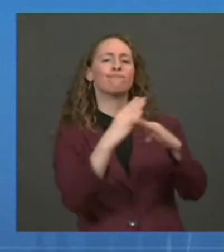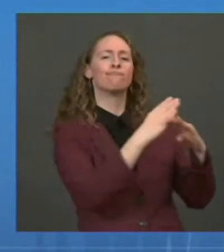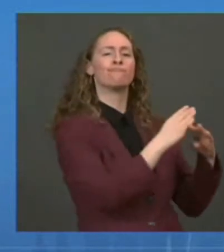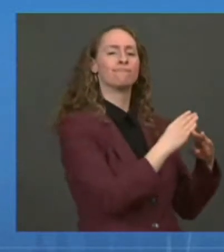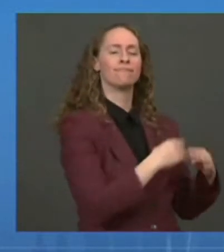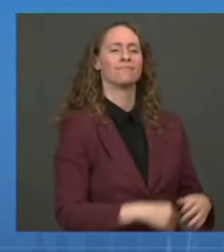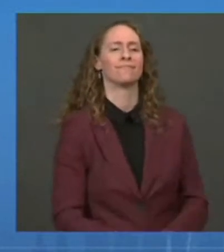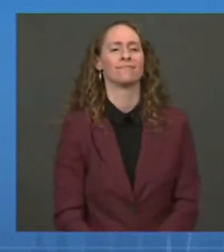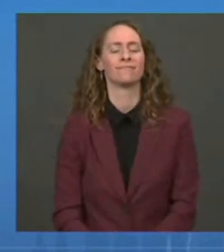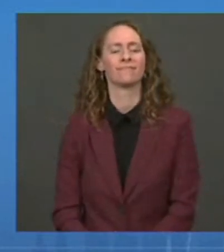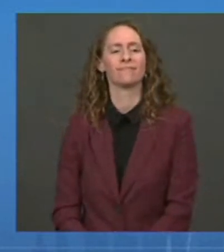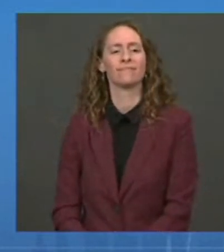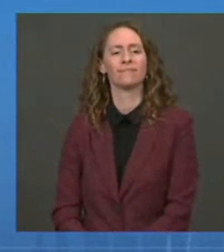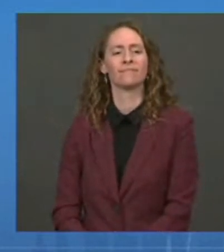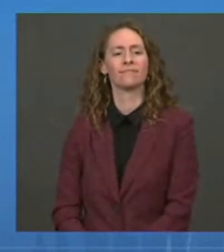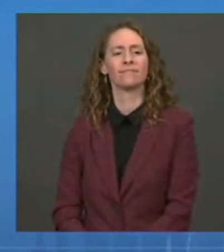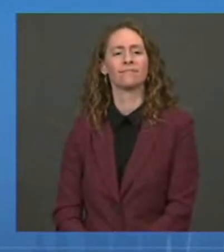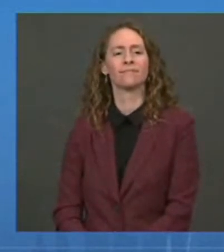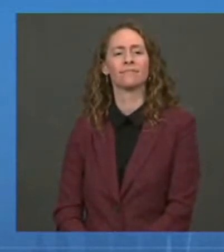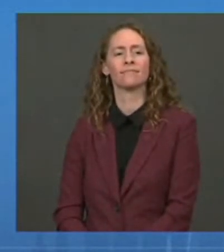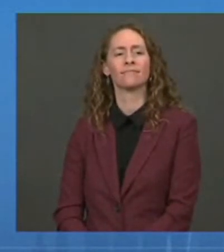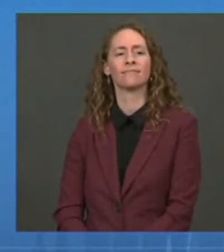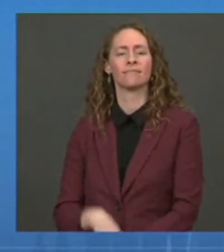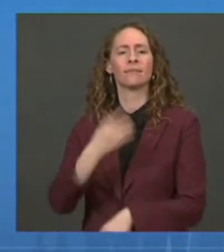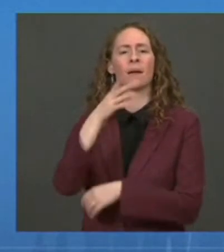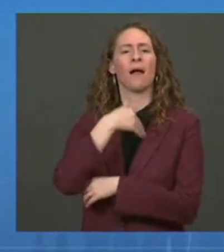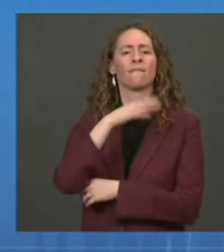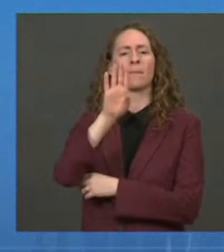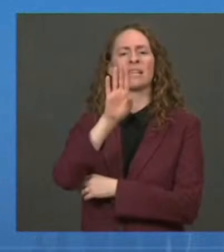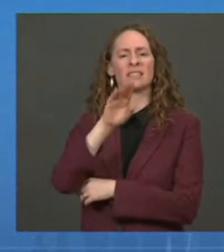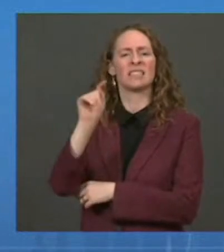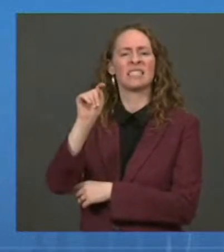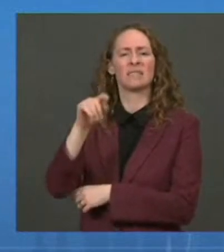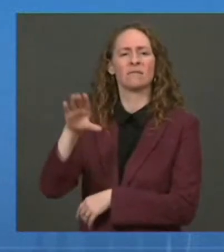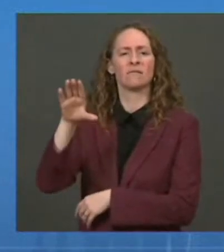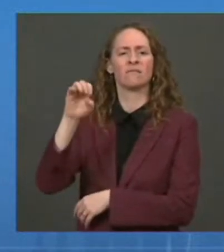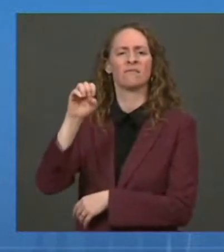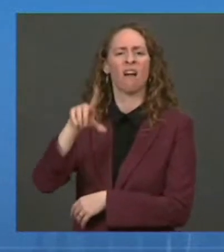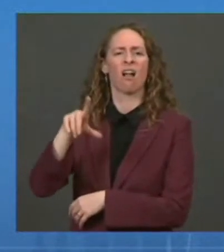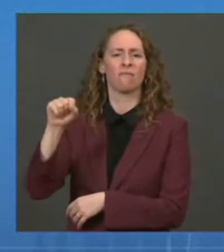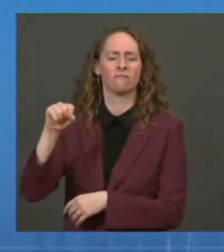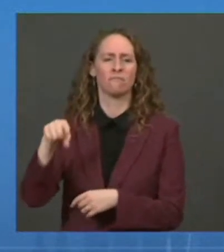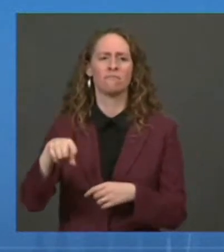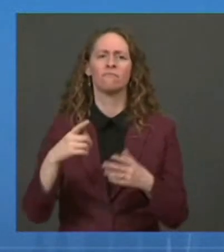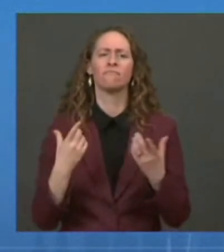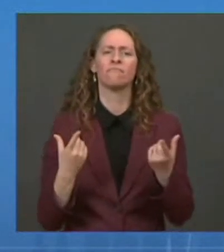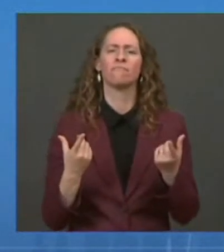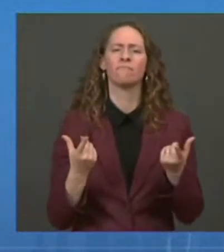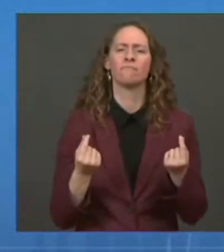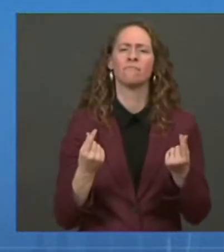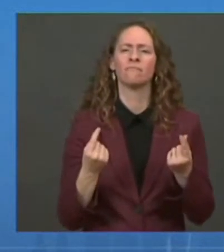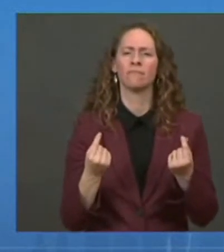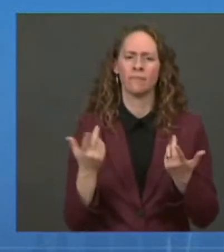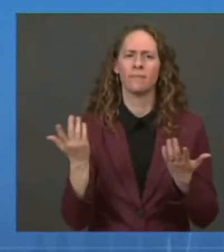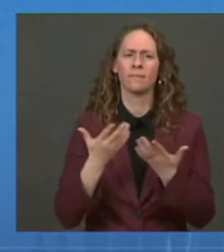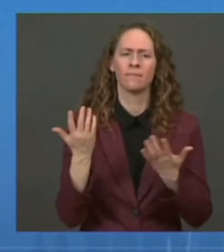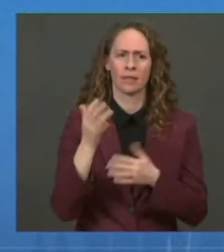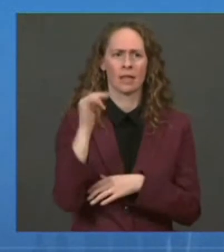IN LEVELS OF MEMORY B CELLS AND T CELLS WHICH STRONGLY SUGGESTS